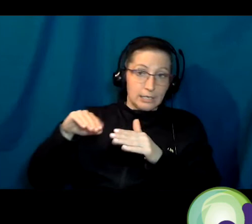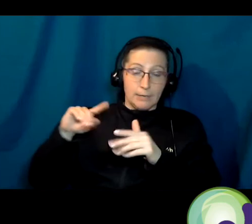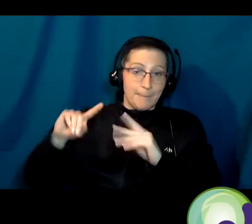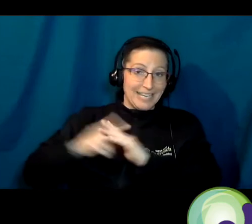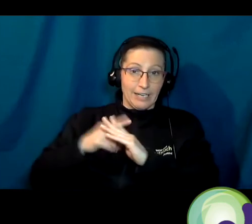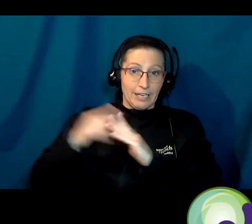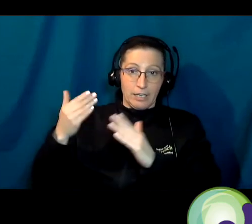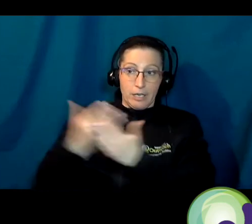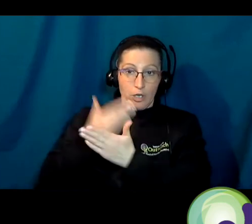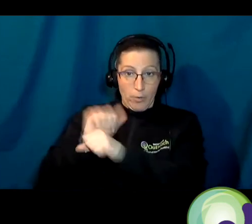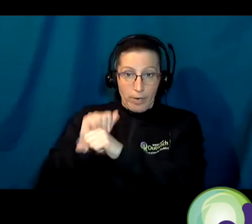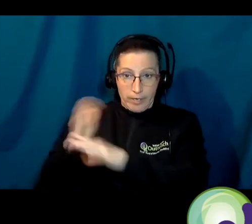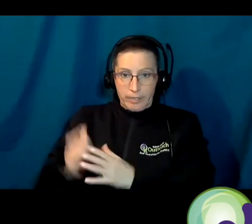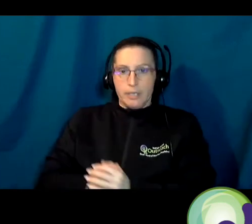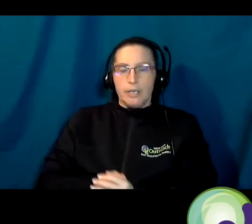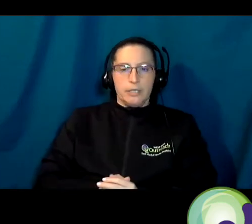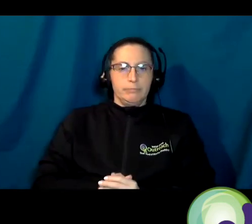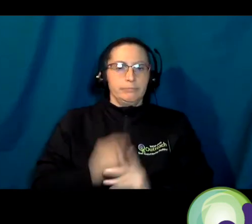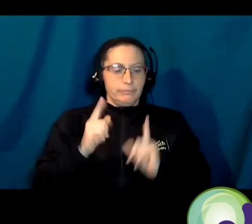Anna Marie: So after someone has worked with us,